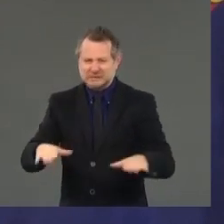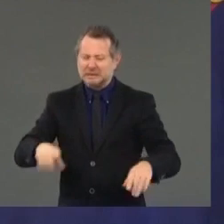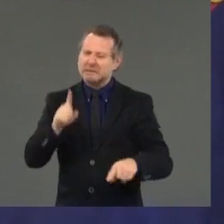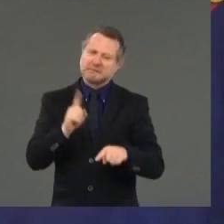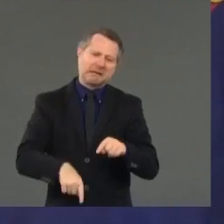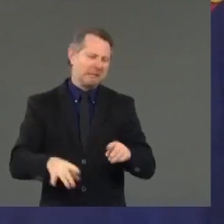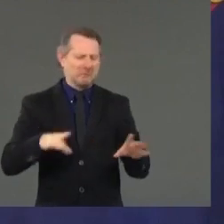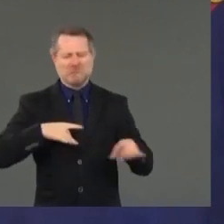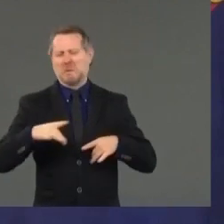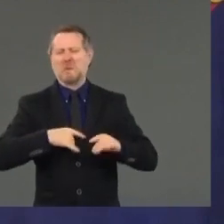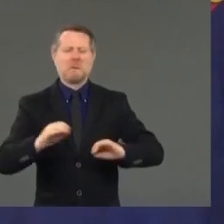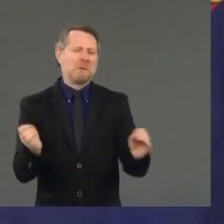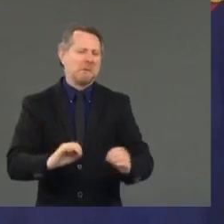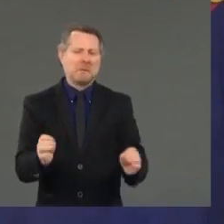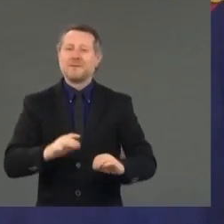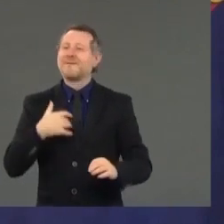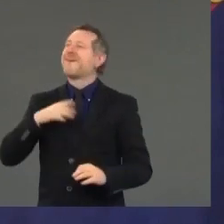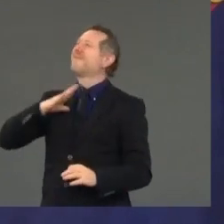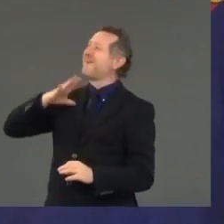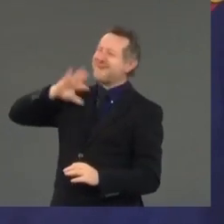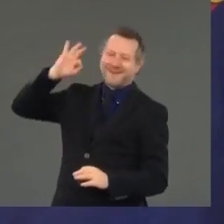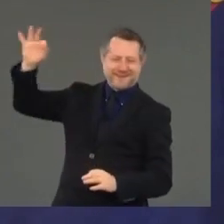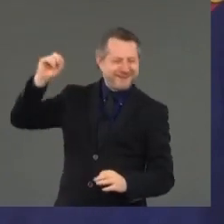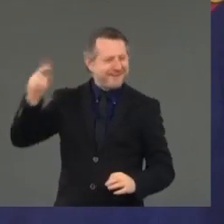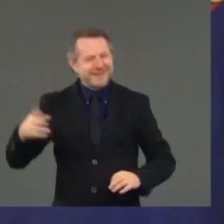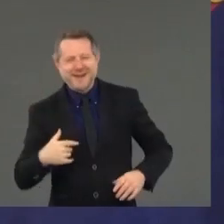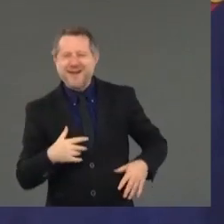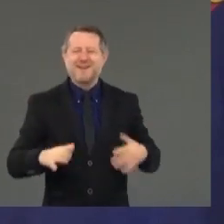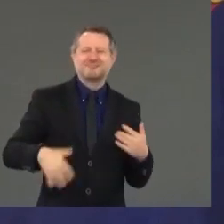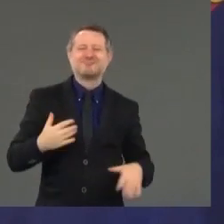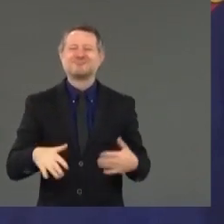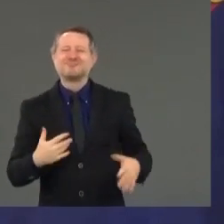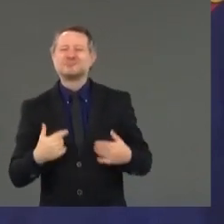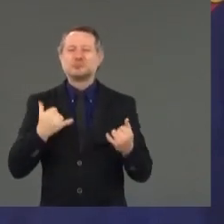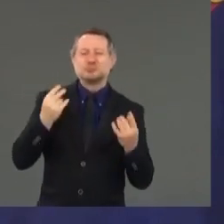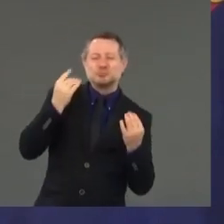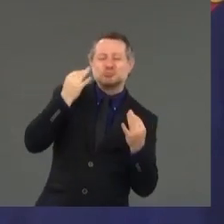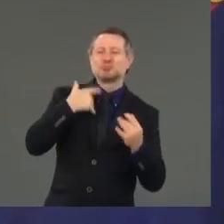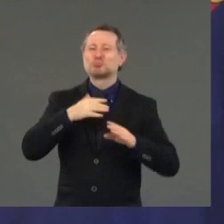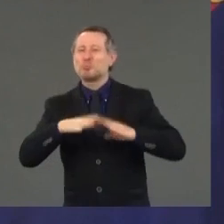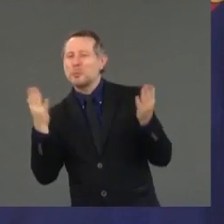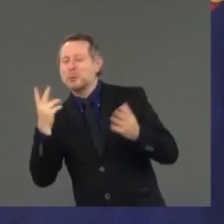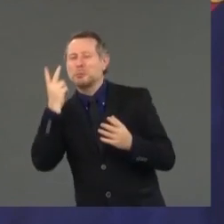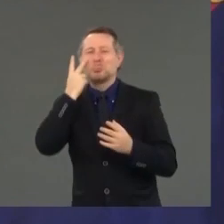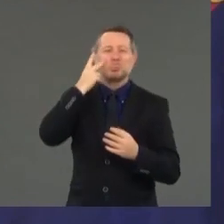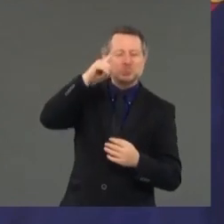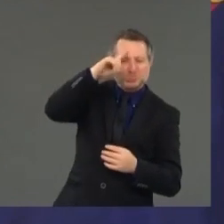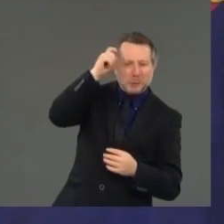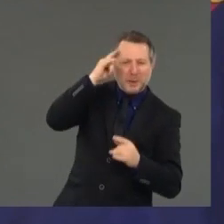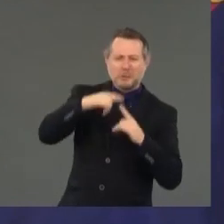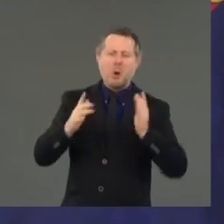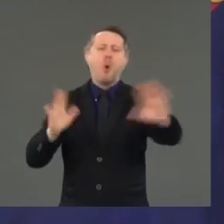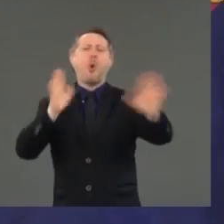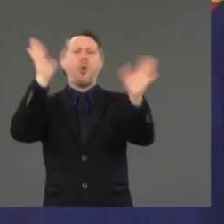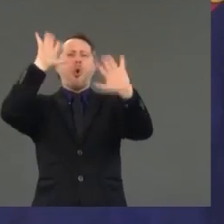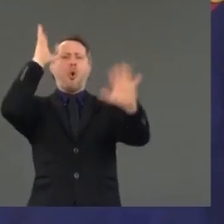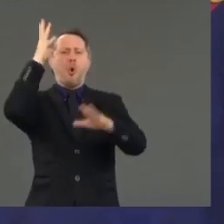NEW SET OF FACTS. CHILDREN ARE NOT AFFECTED. OKAY.